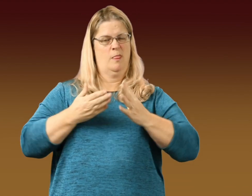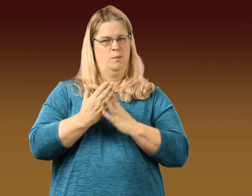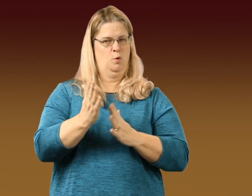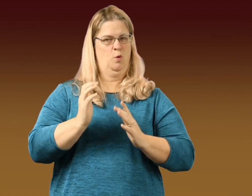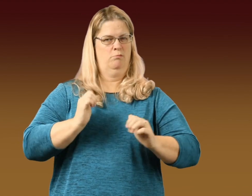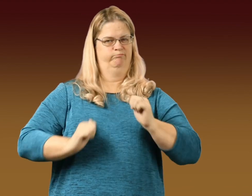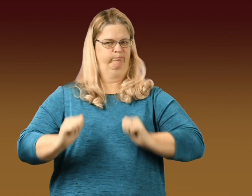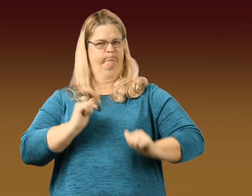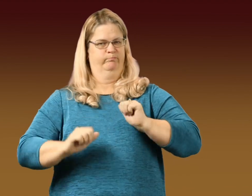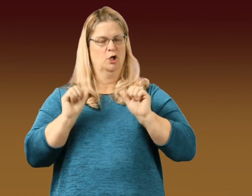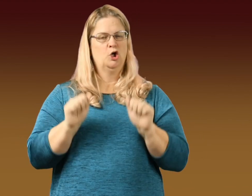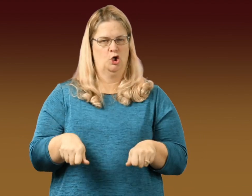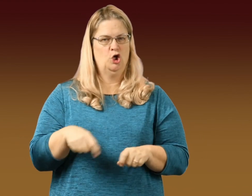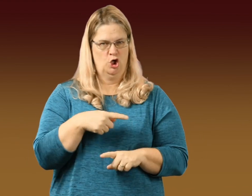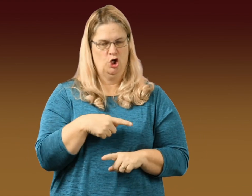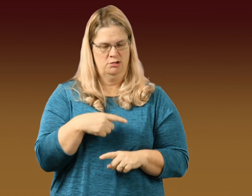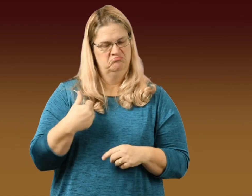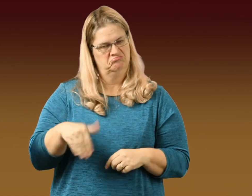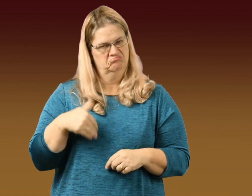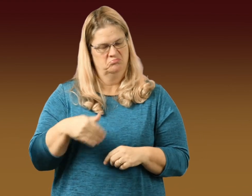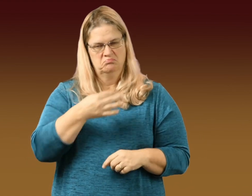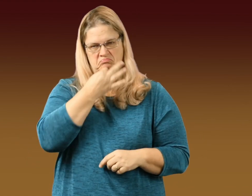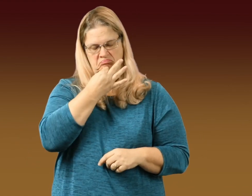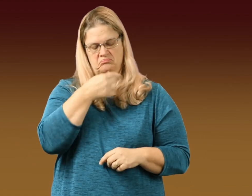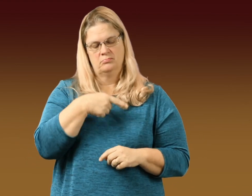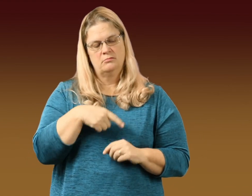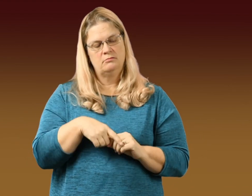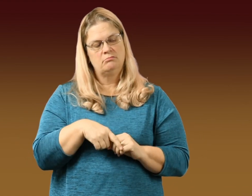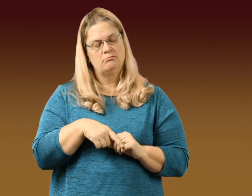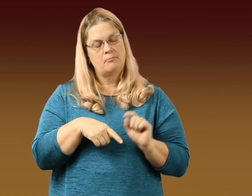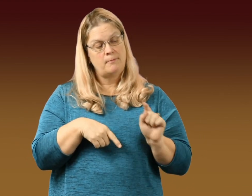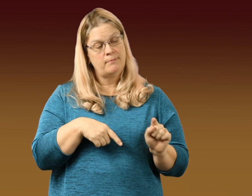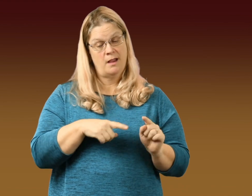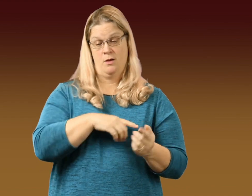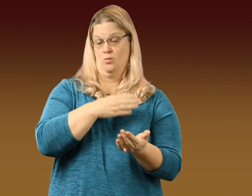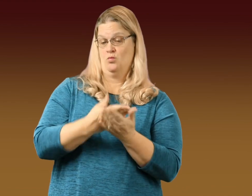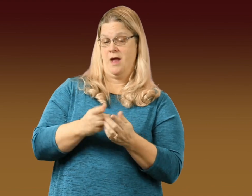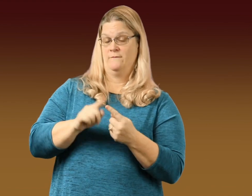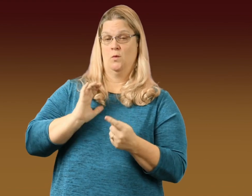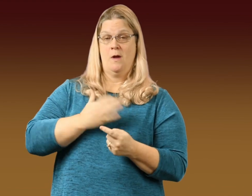He was able to show his meaning through that gesturing and role playing.